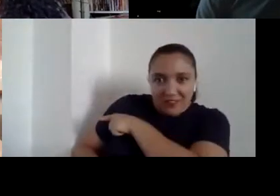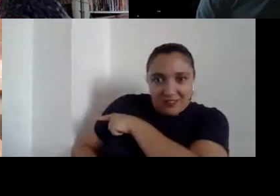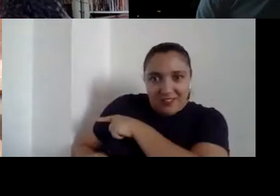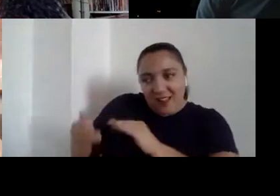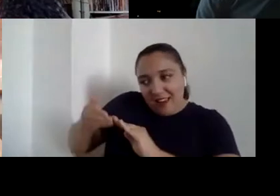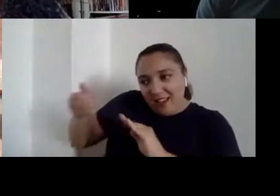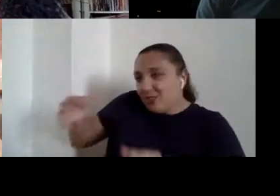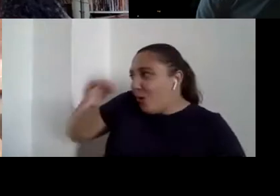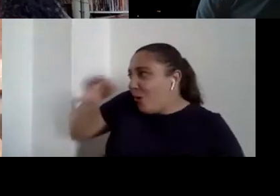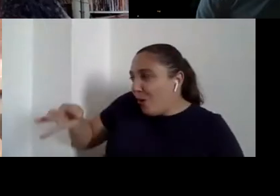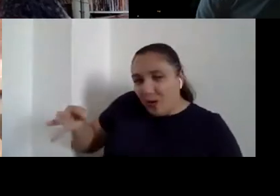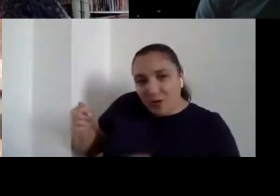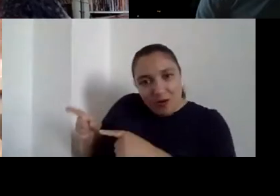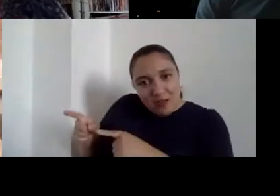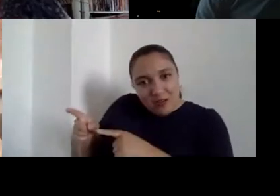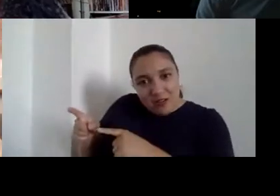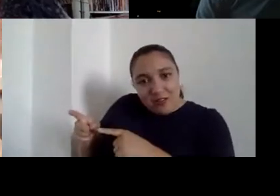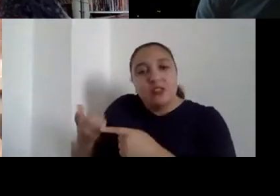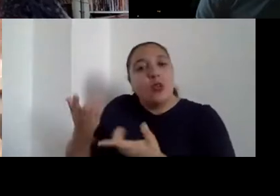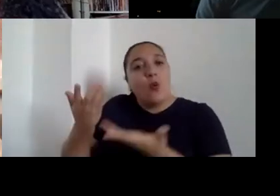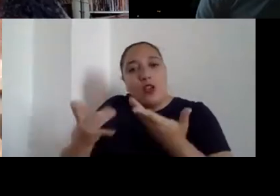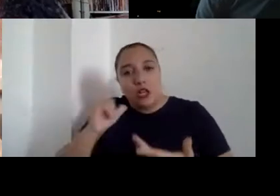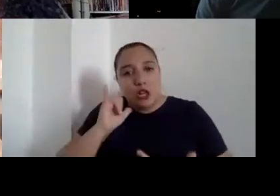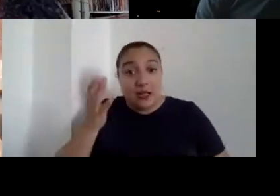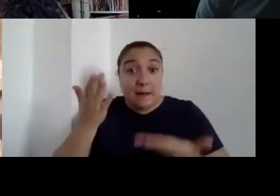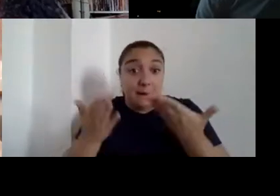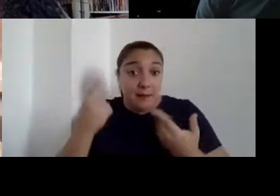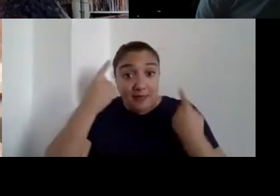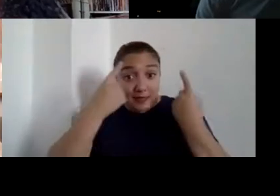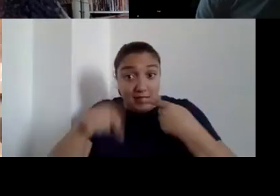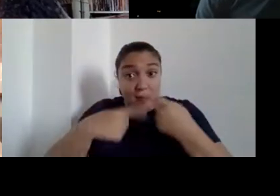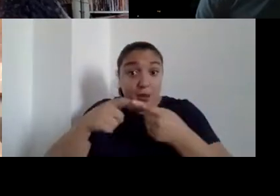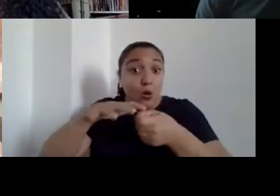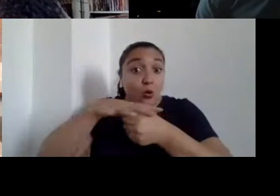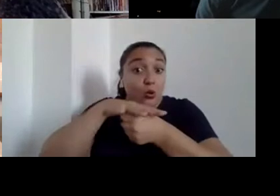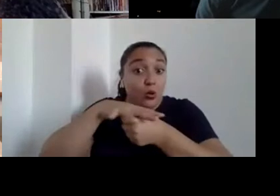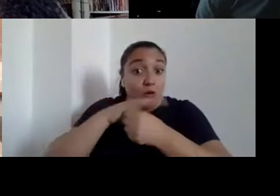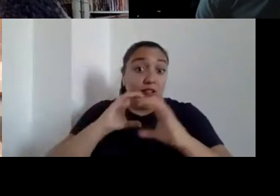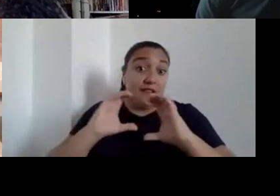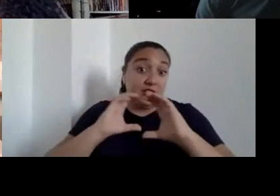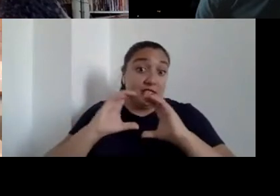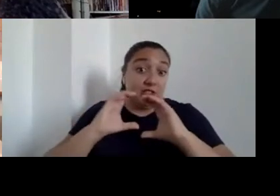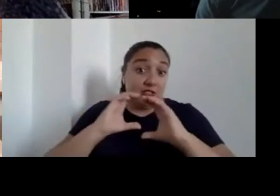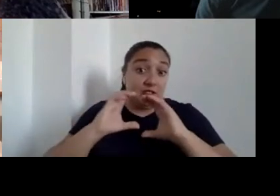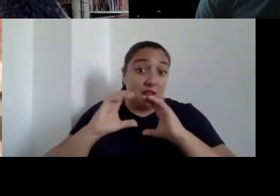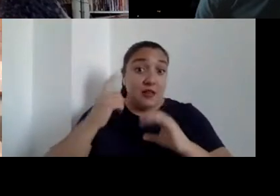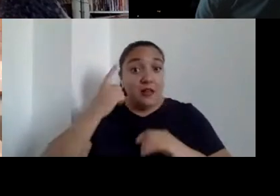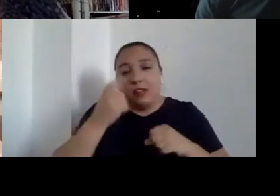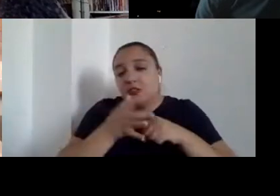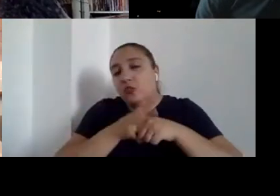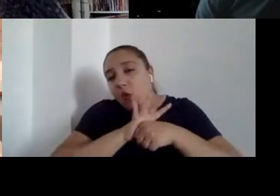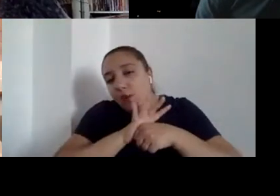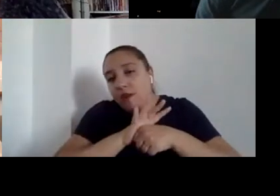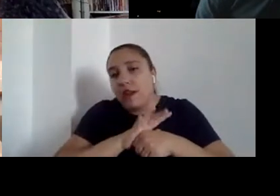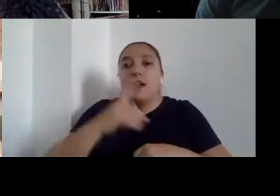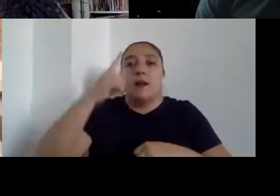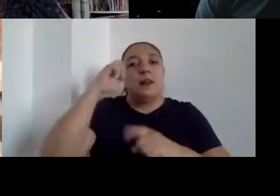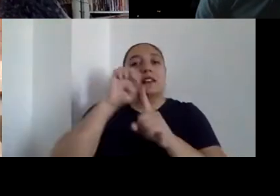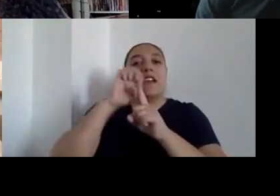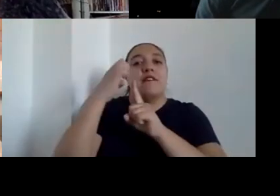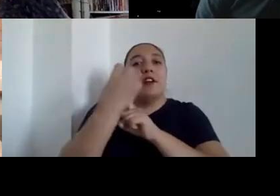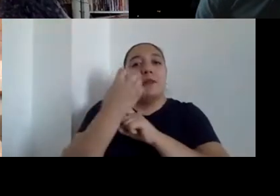so what does it look like to consider a local conversation because of COVID, because of environmental impact reasons. How